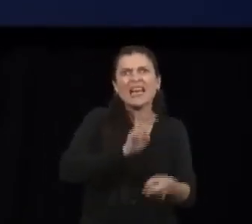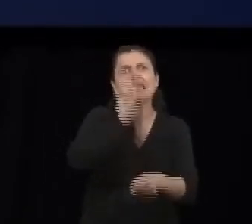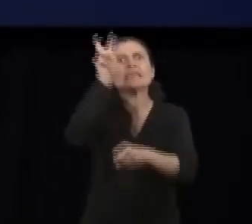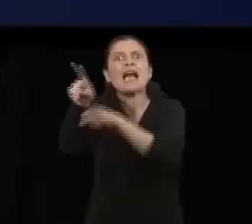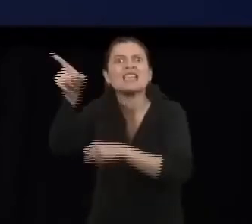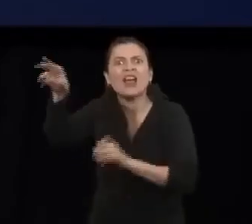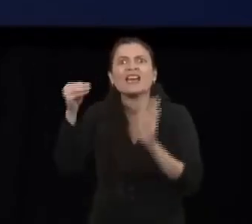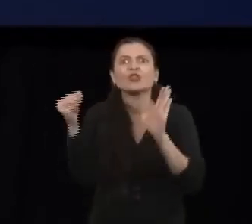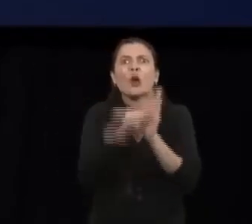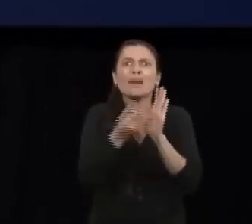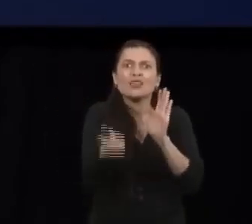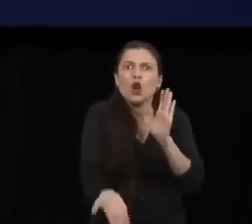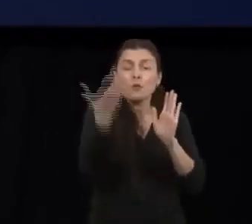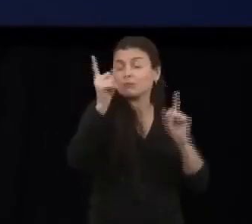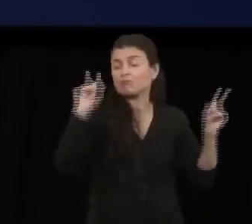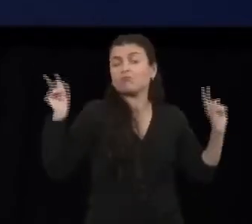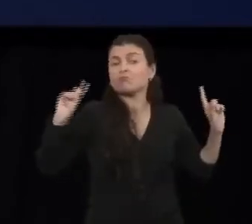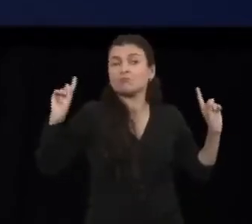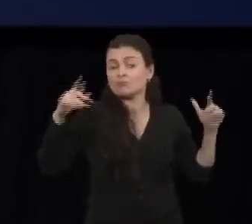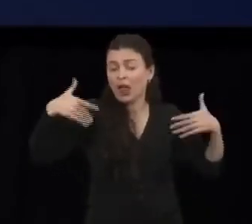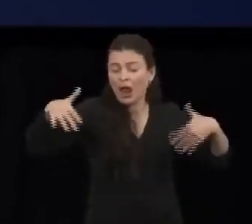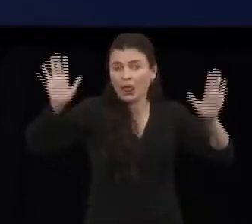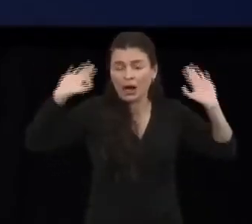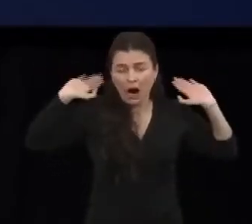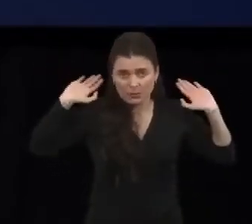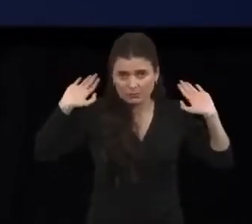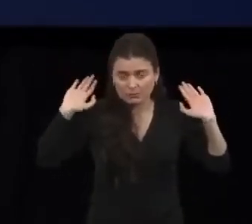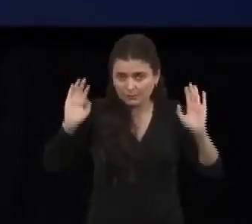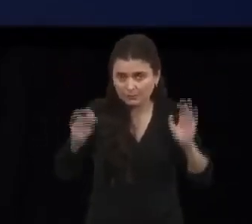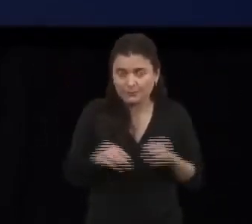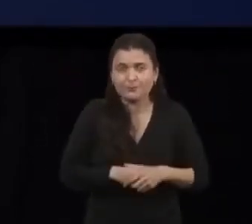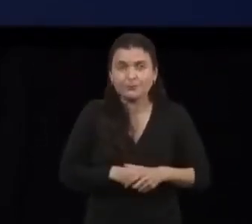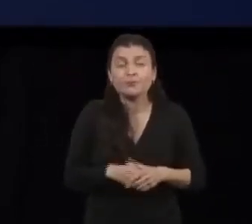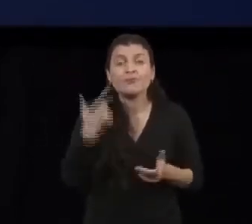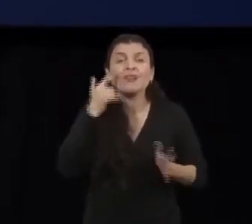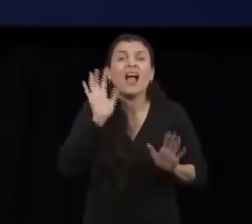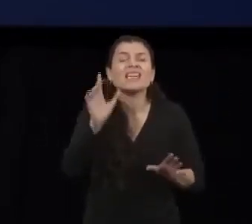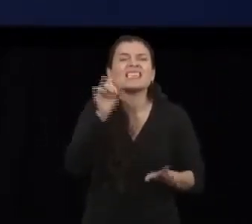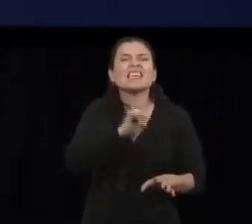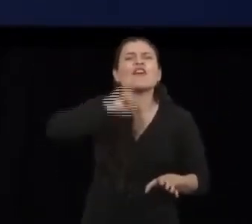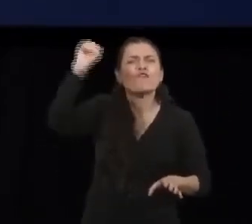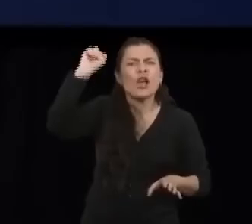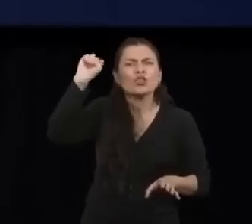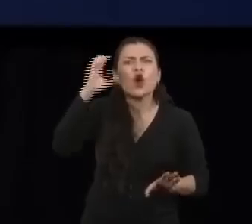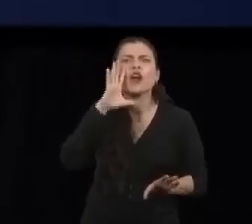That is, not only that nuclear inflation, which has already accumulated for months,